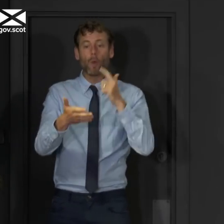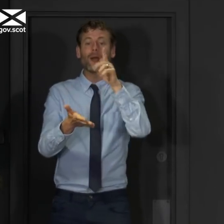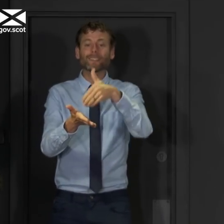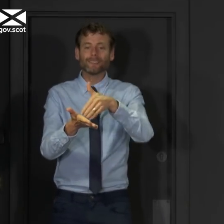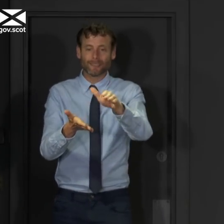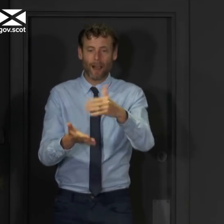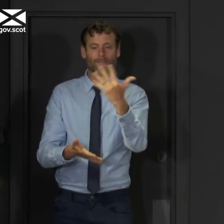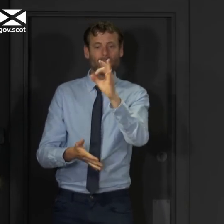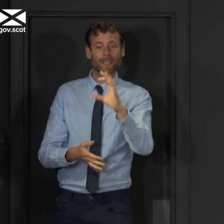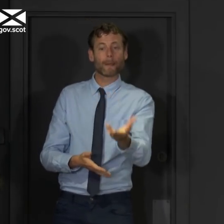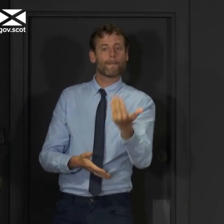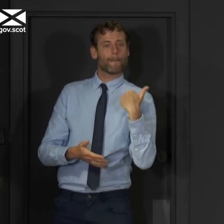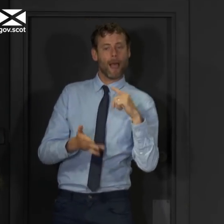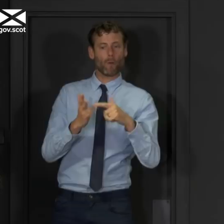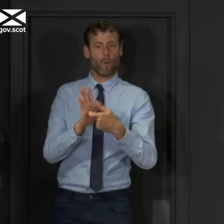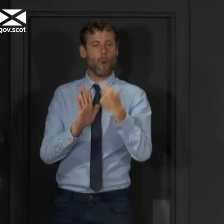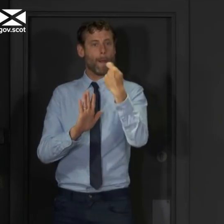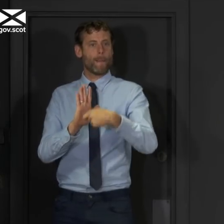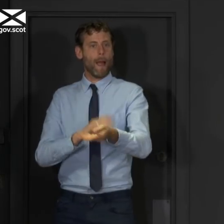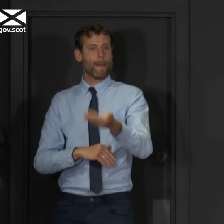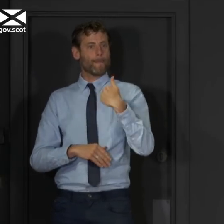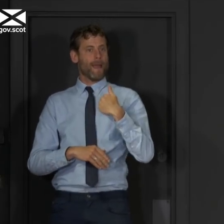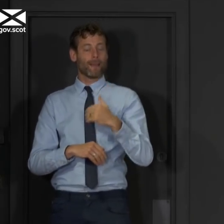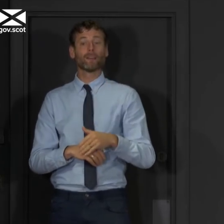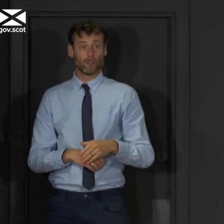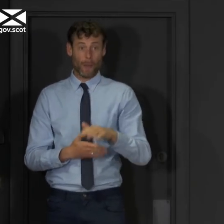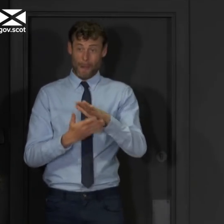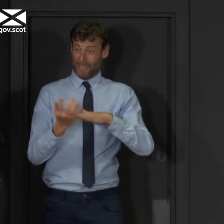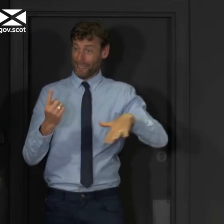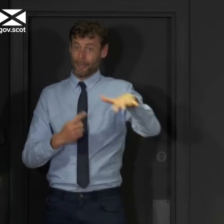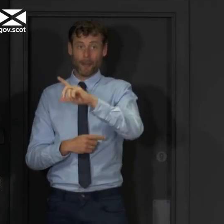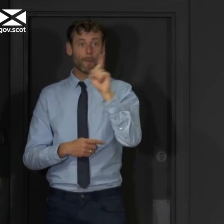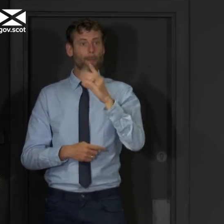aged 35 or under - to buy new-build homes. It has also, of course, been a valuable support